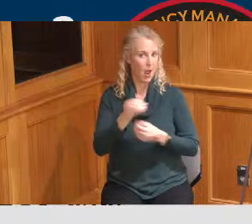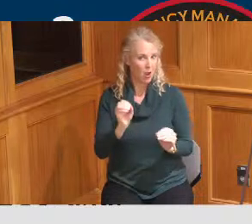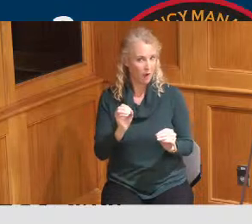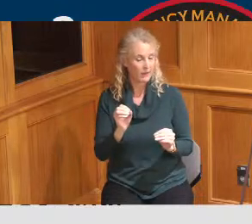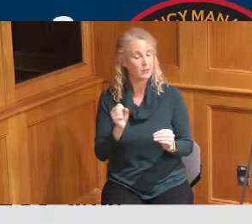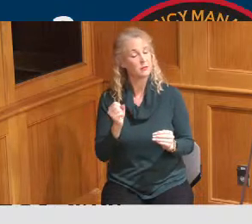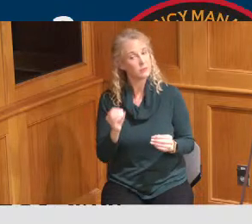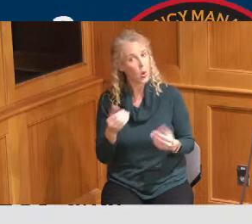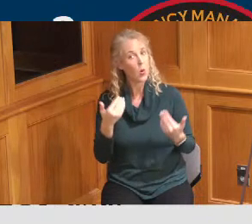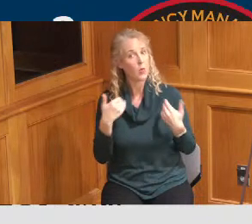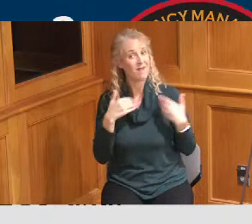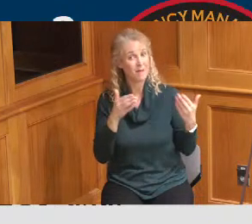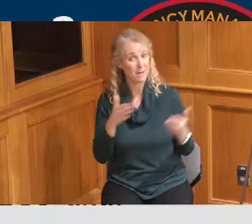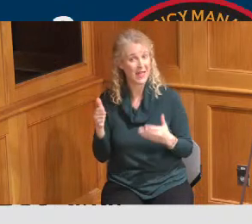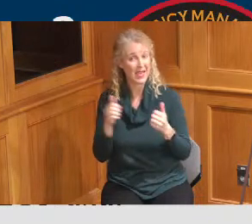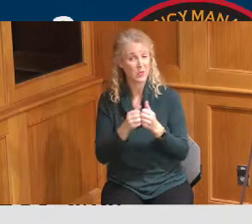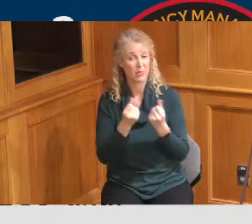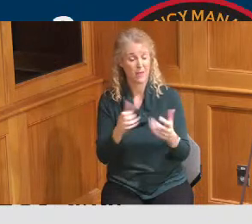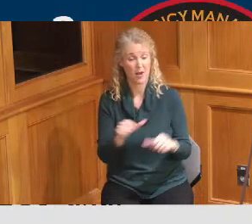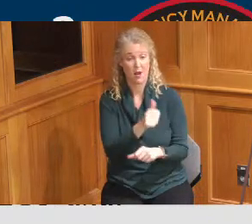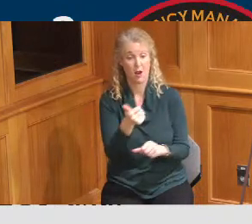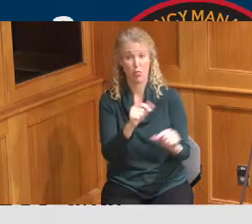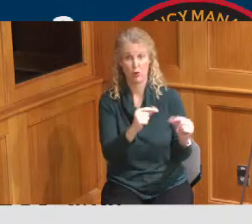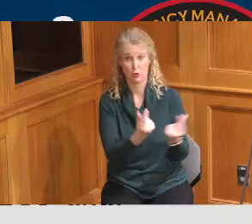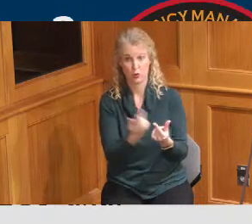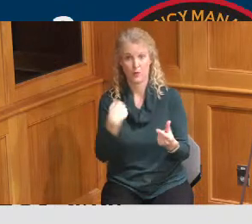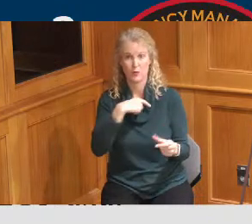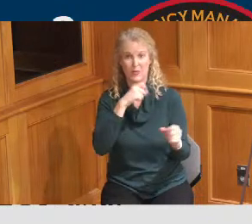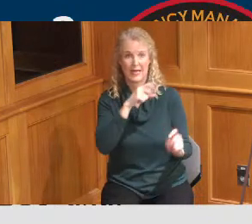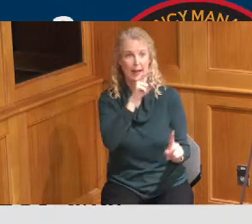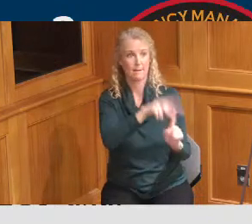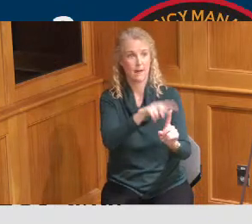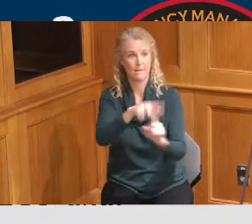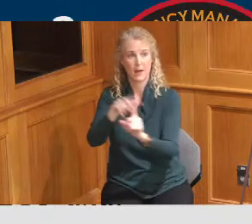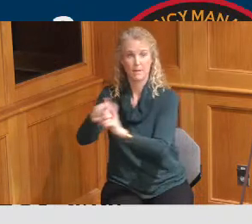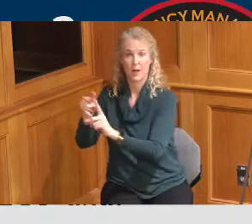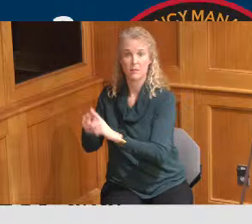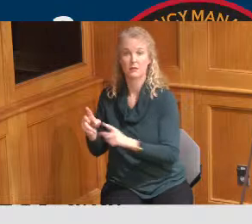management plan and then of course we we have and have practice and we maintain a disaster recovery